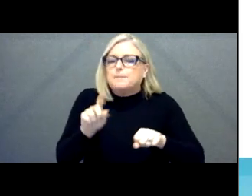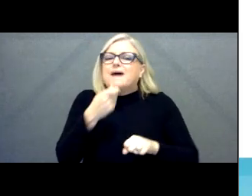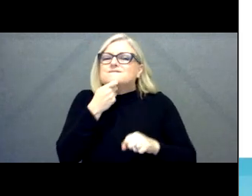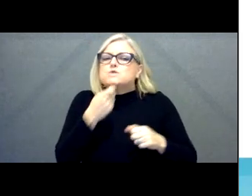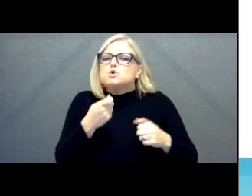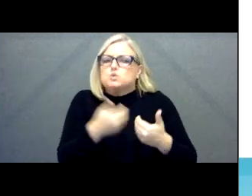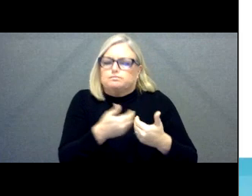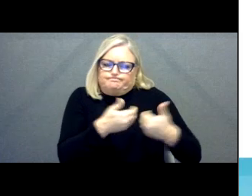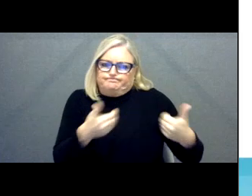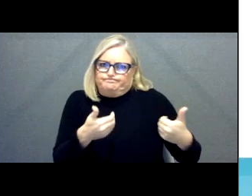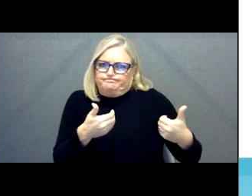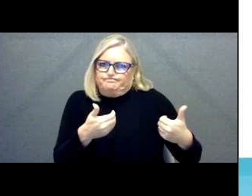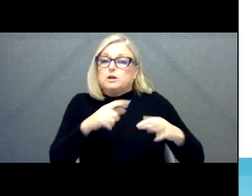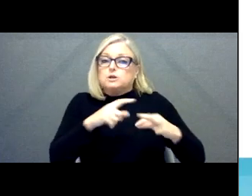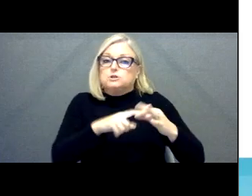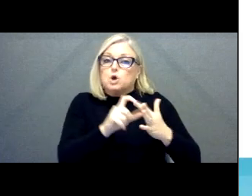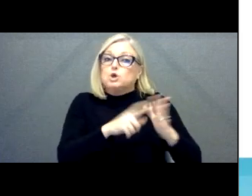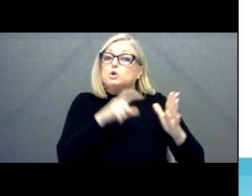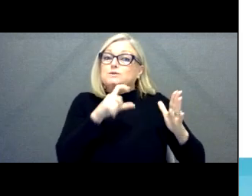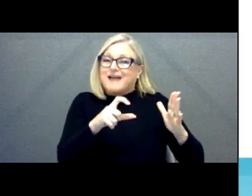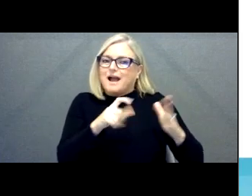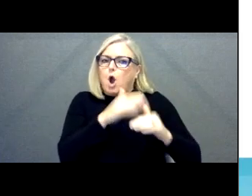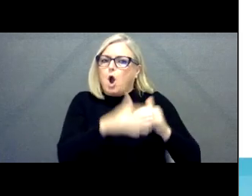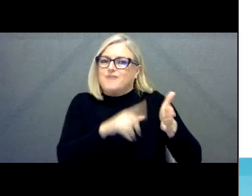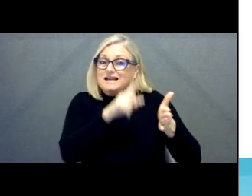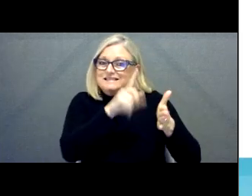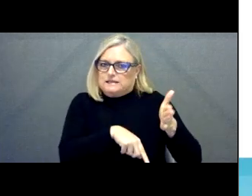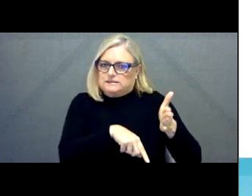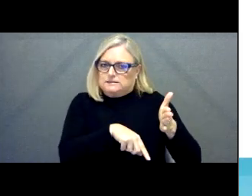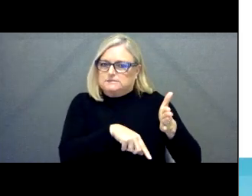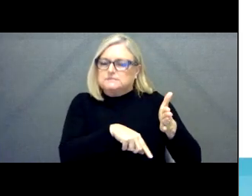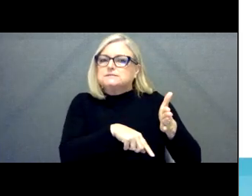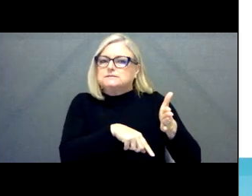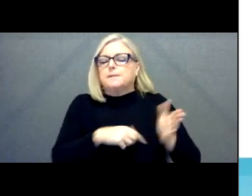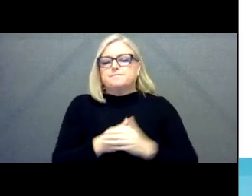a sentencing program Court Link being a bail program and we'll we'll talk about that in the upcoming